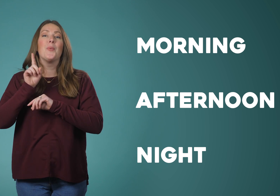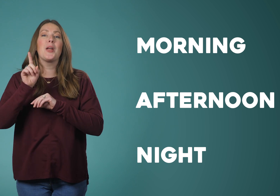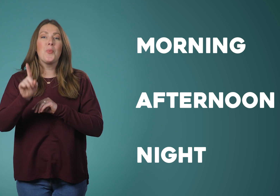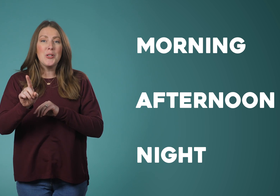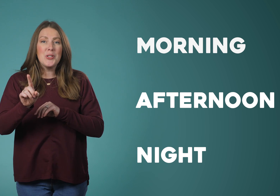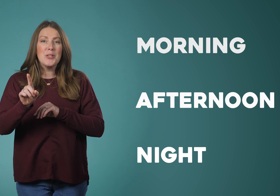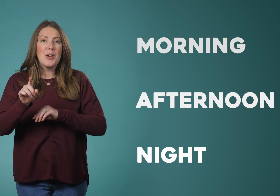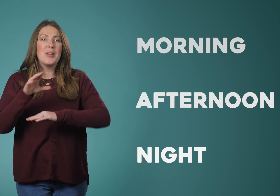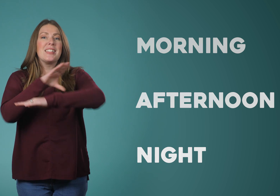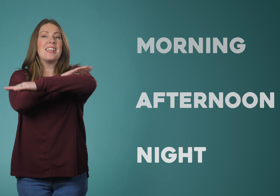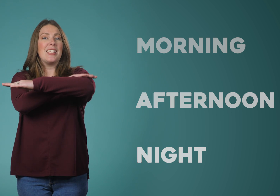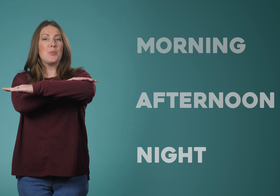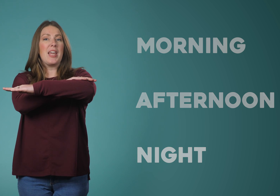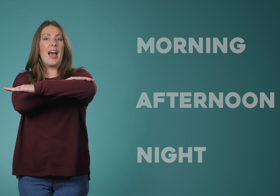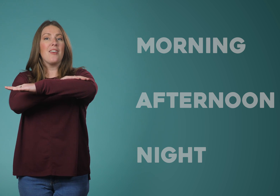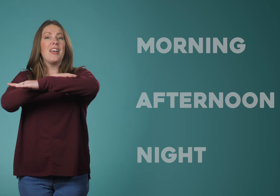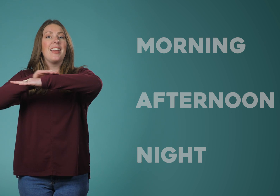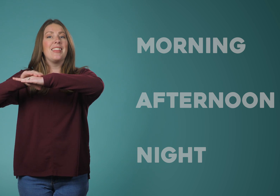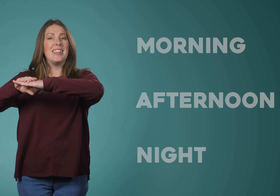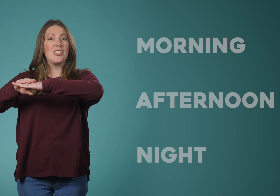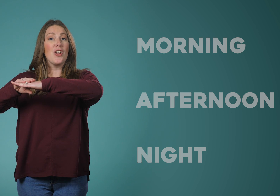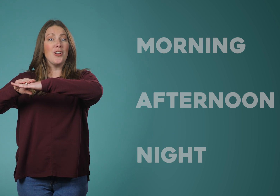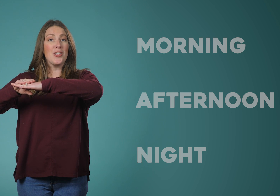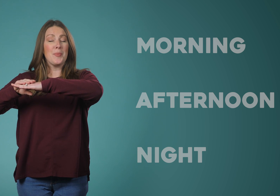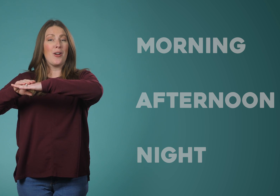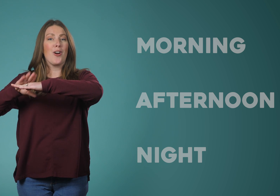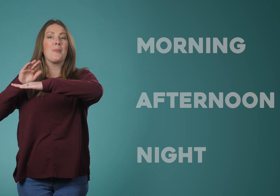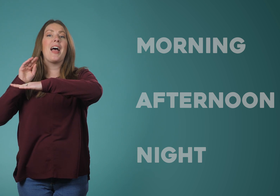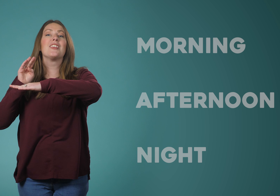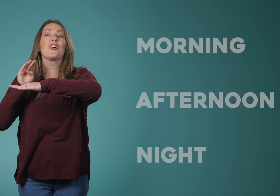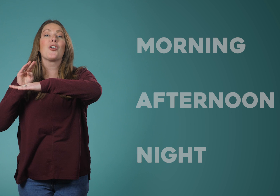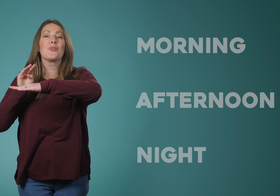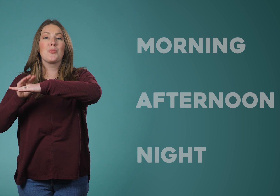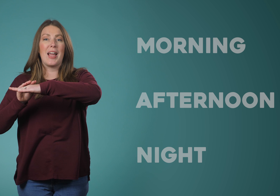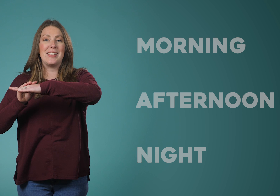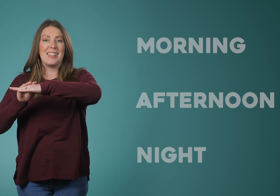What I want you to notice is we have this non-dominant arm as our horizon.